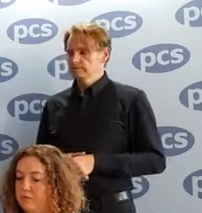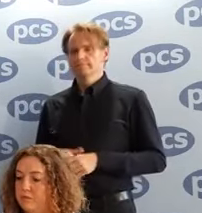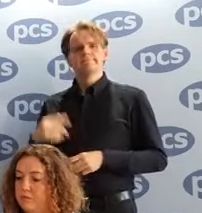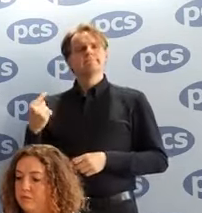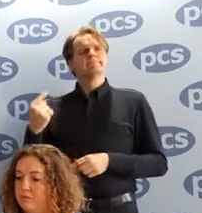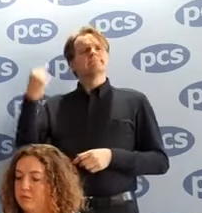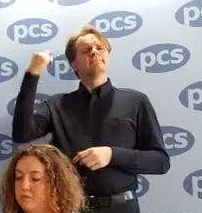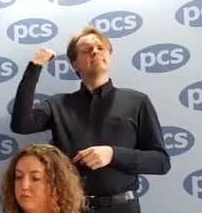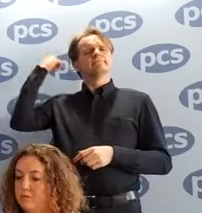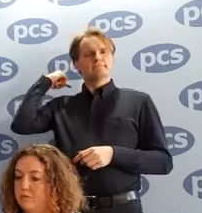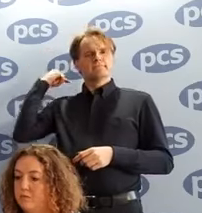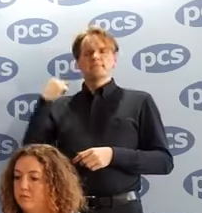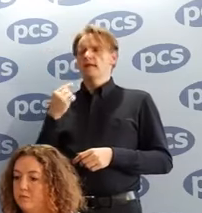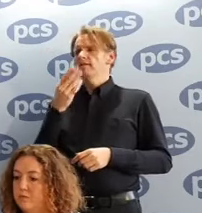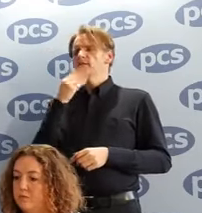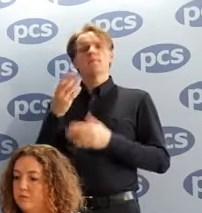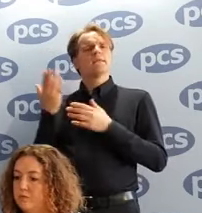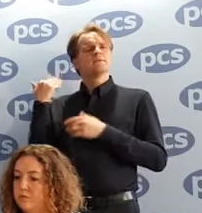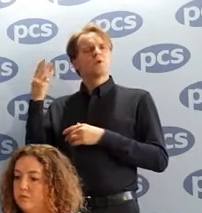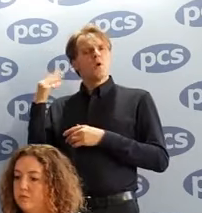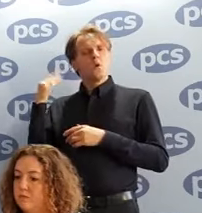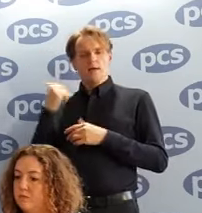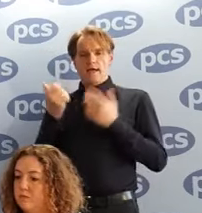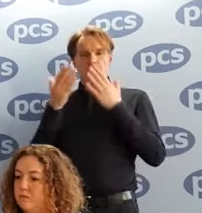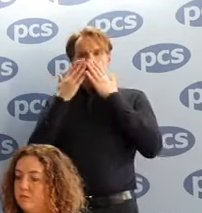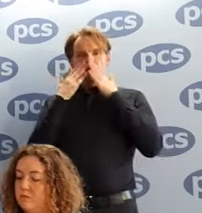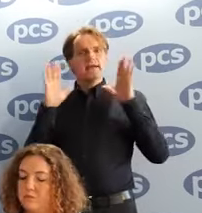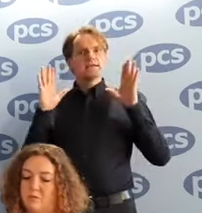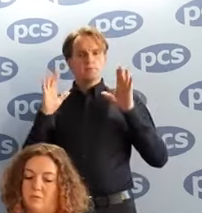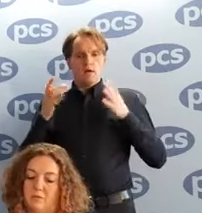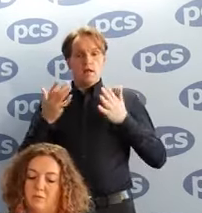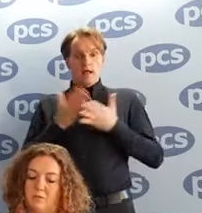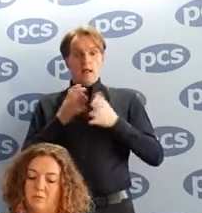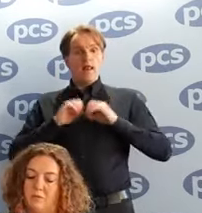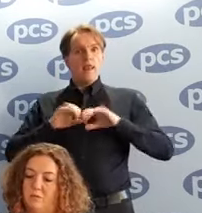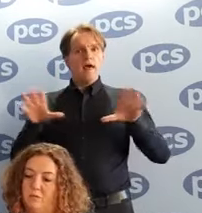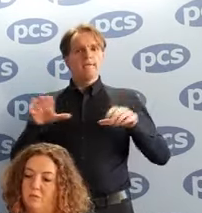hosted a few months ago was around the Civil Service Compensation Scheme which